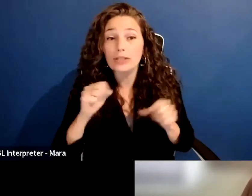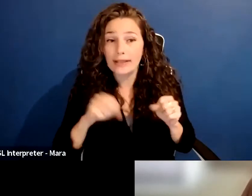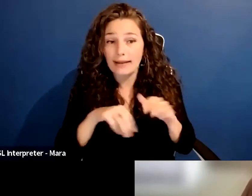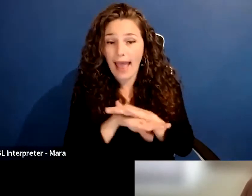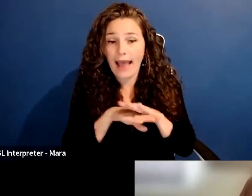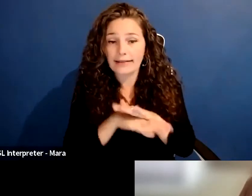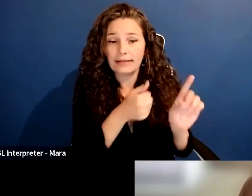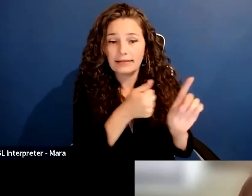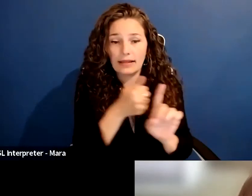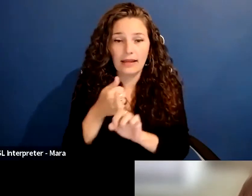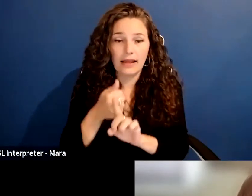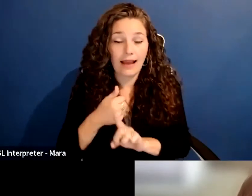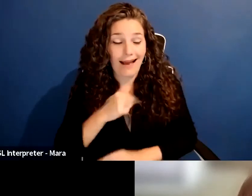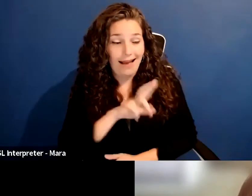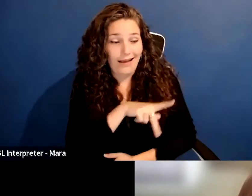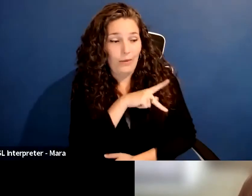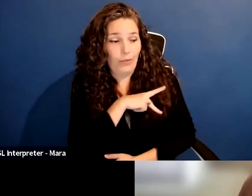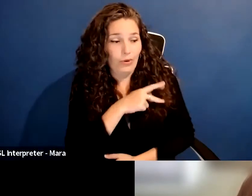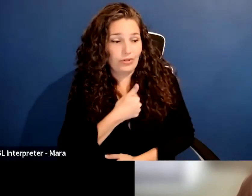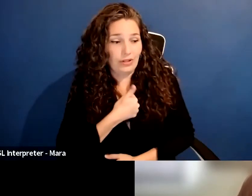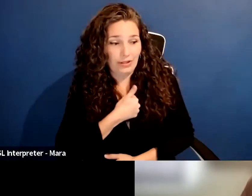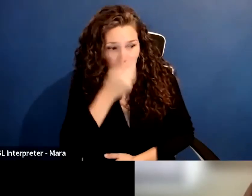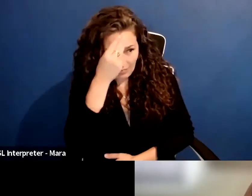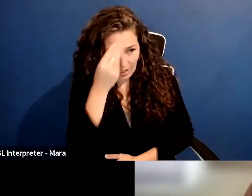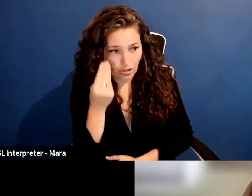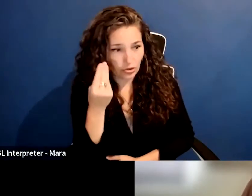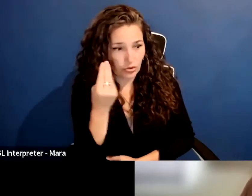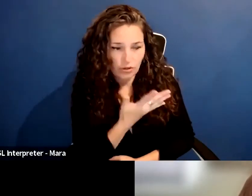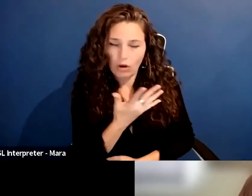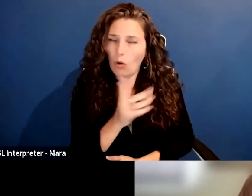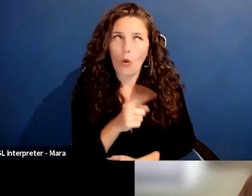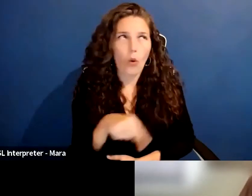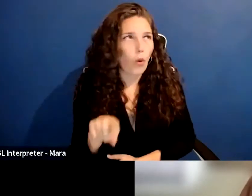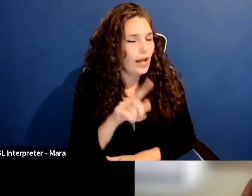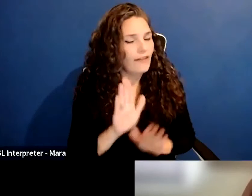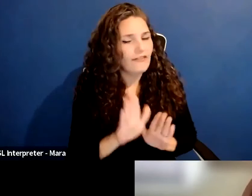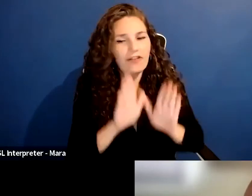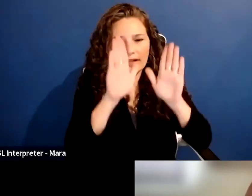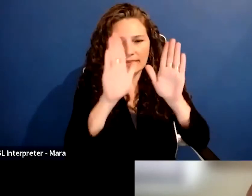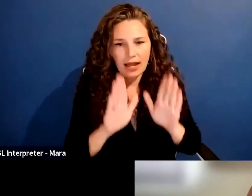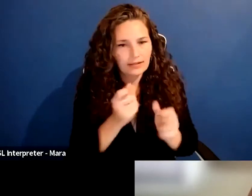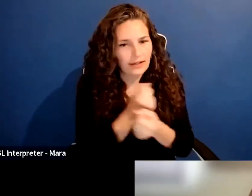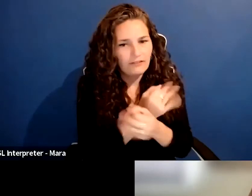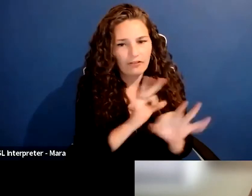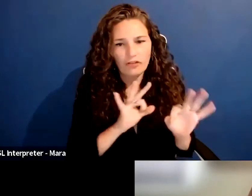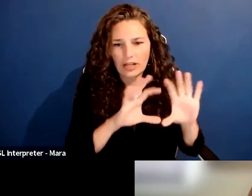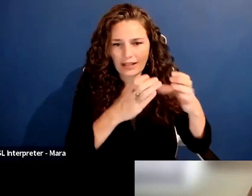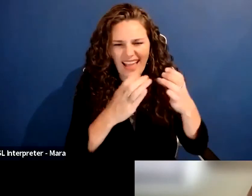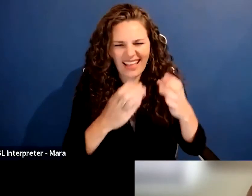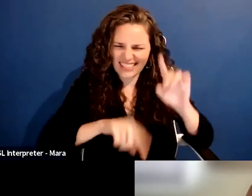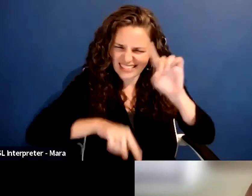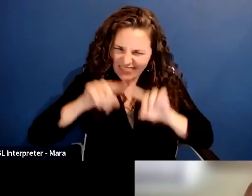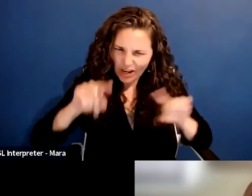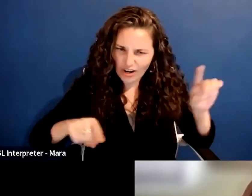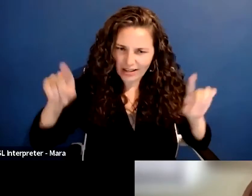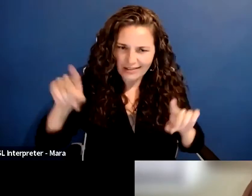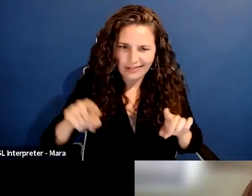I can personally vouch for their fantastic free classes of all kinds for members,